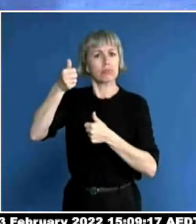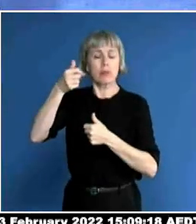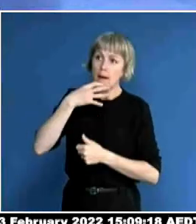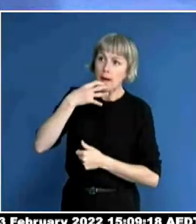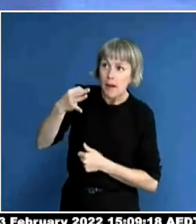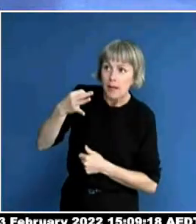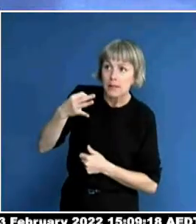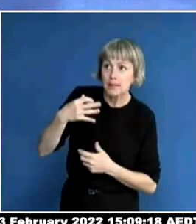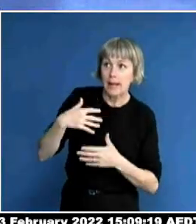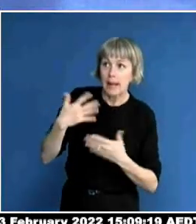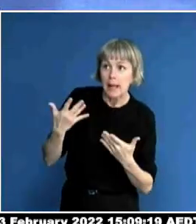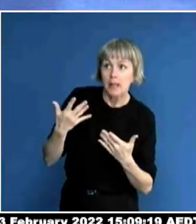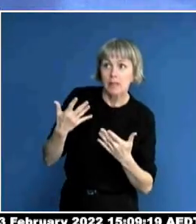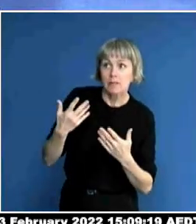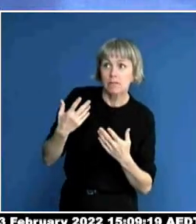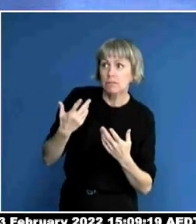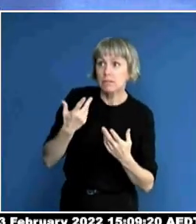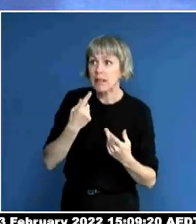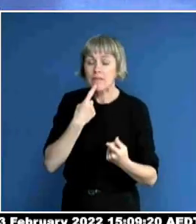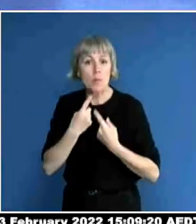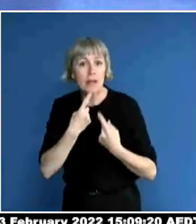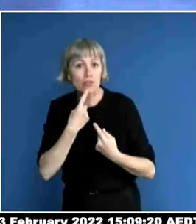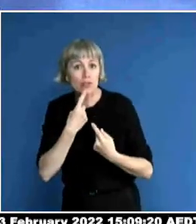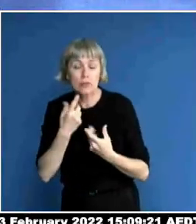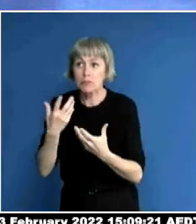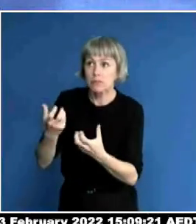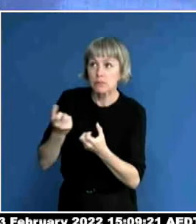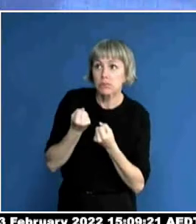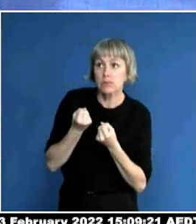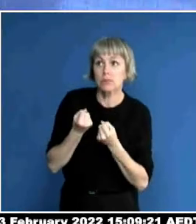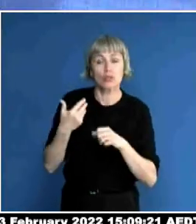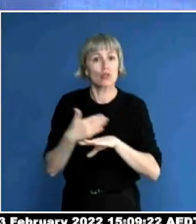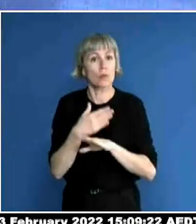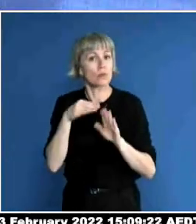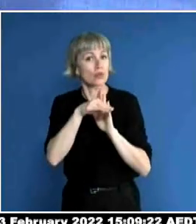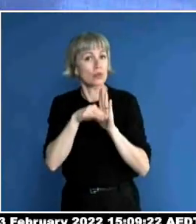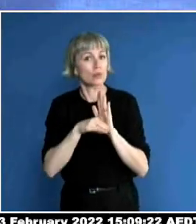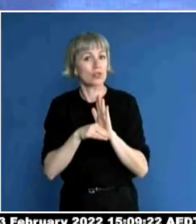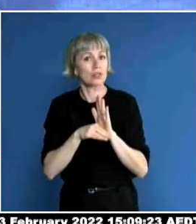And you didn't get a response from them at the time you needed. Is that right?